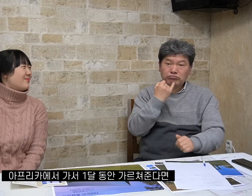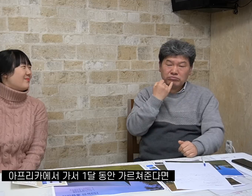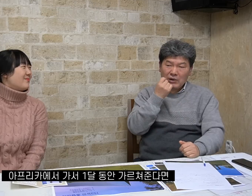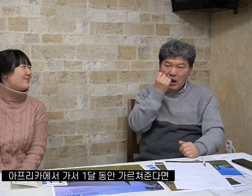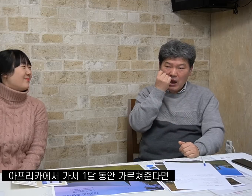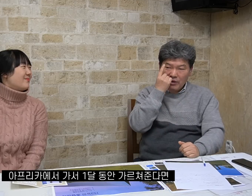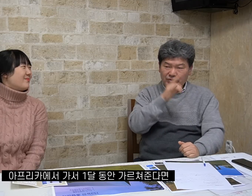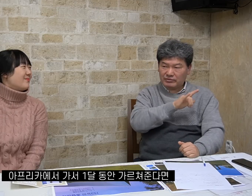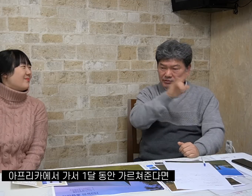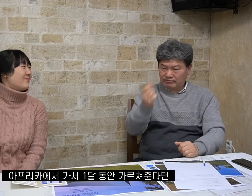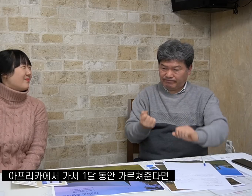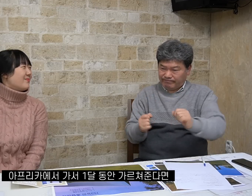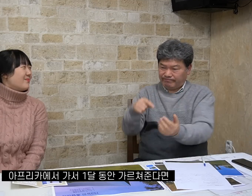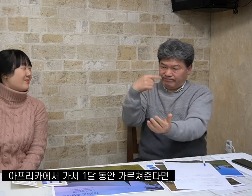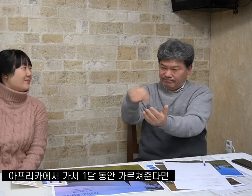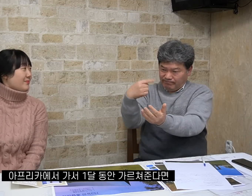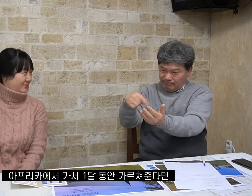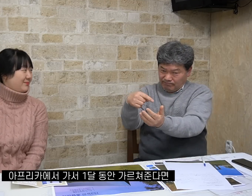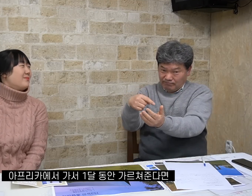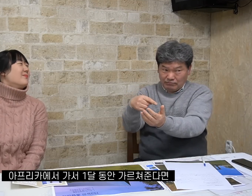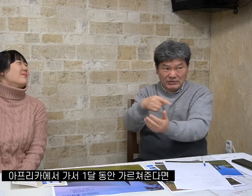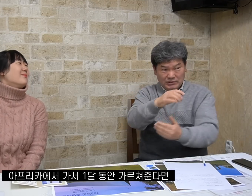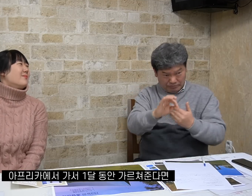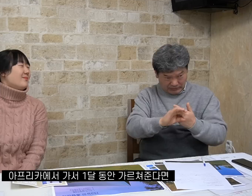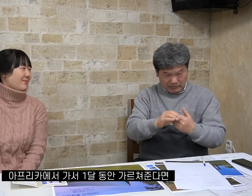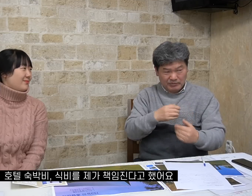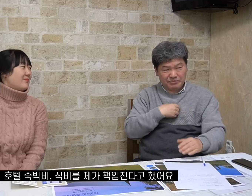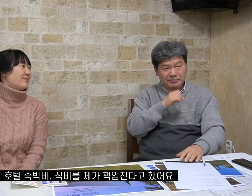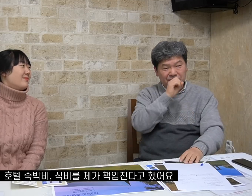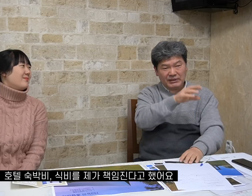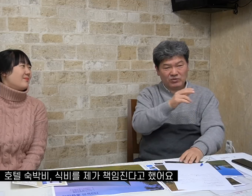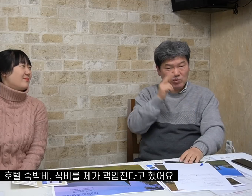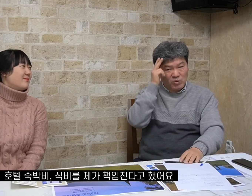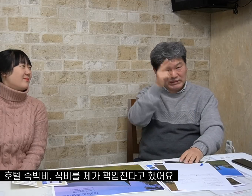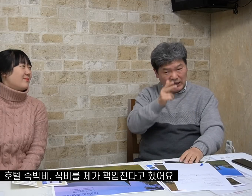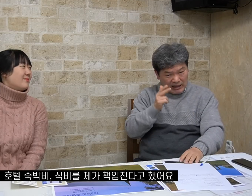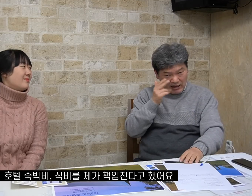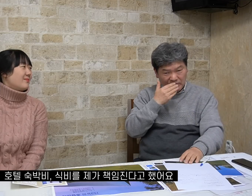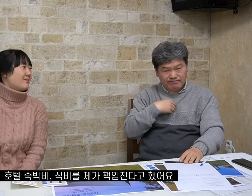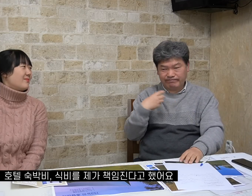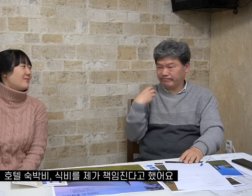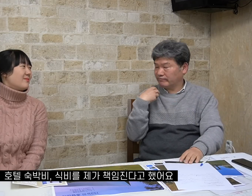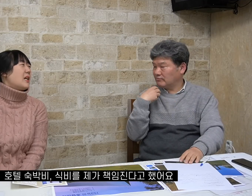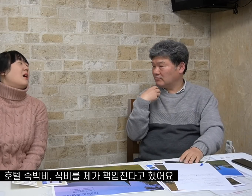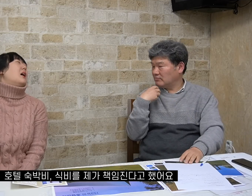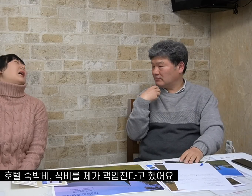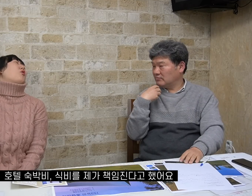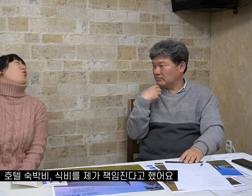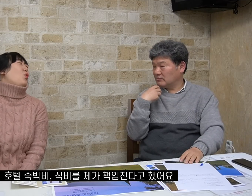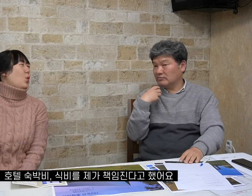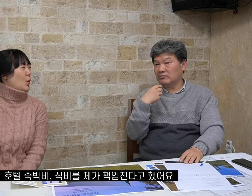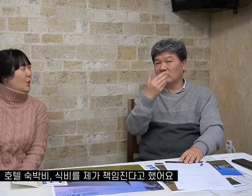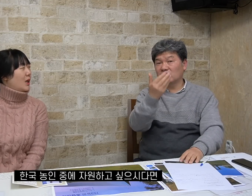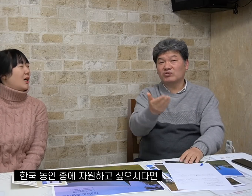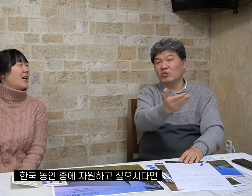I told him that if you go to Africa and teach for a month, I will be responsible for hotel accommodation and meals.